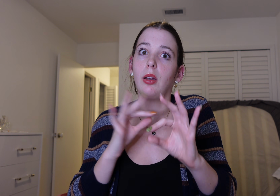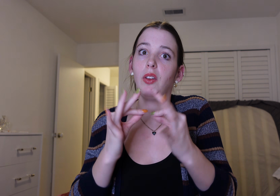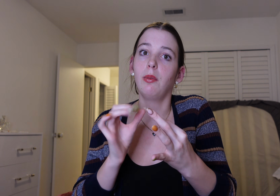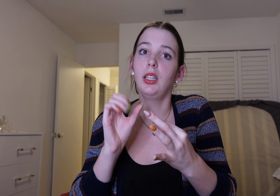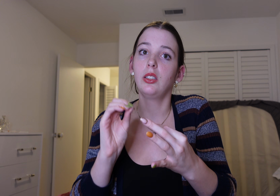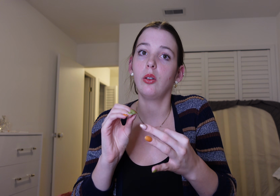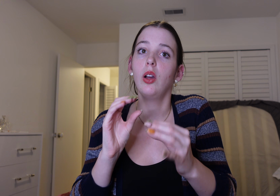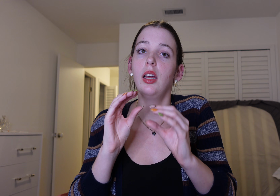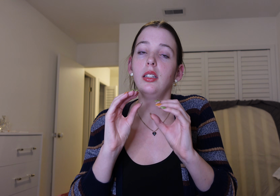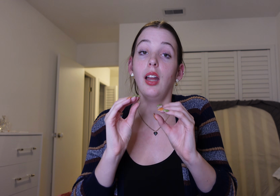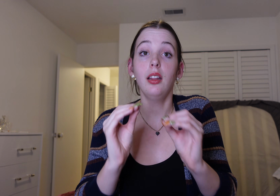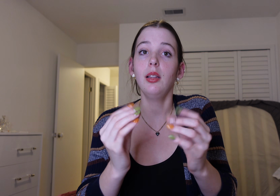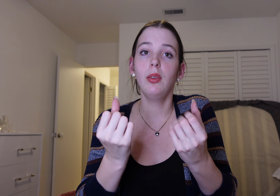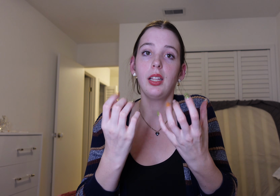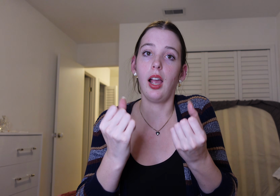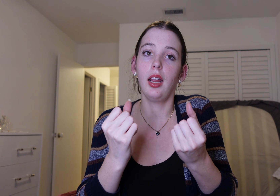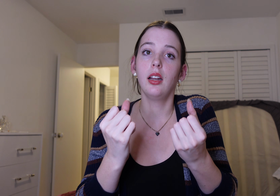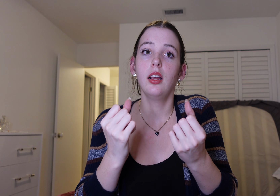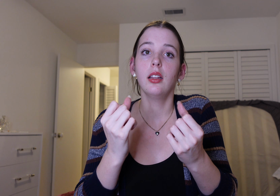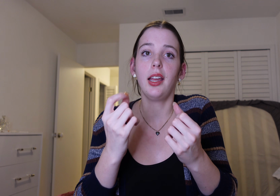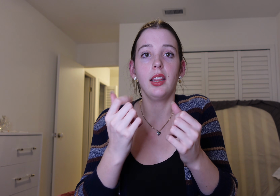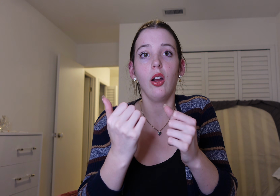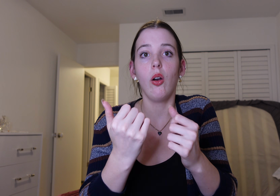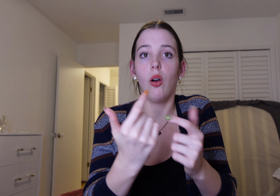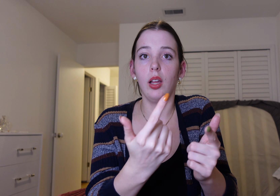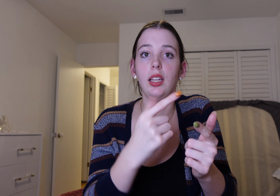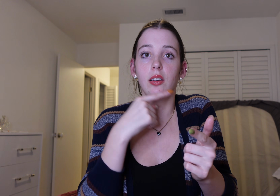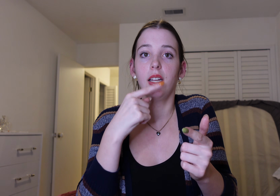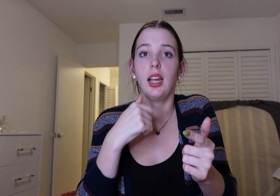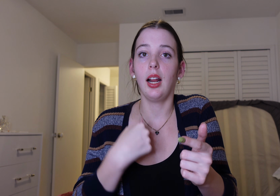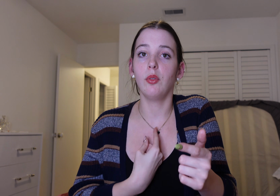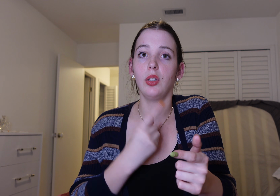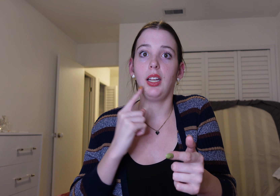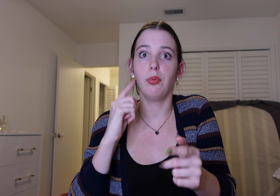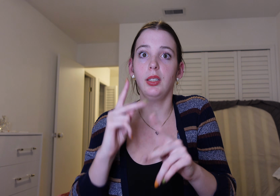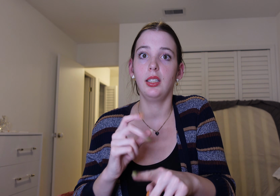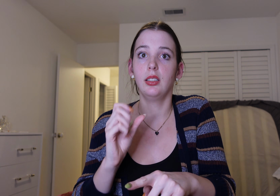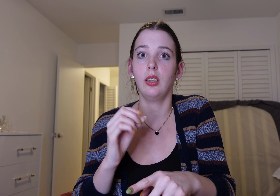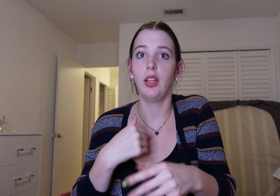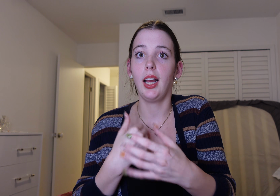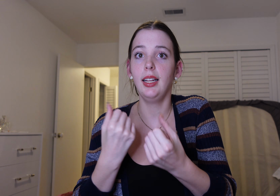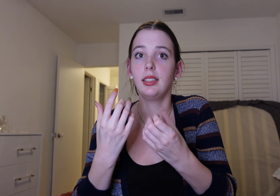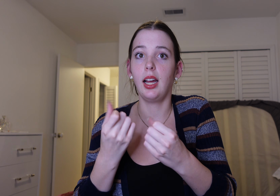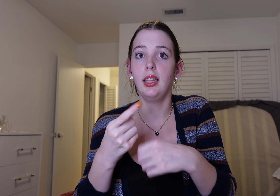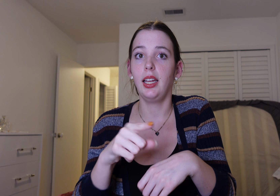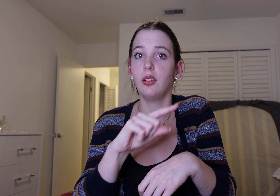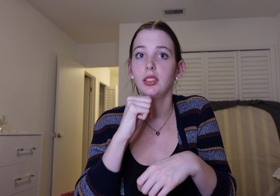in my family, so none of them sign like, they're all hearing, and I'm the only Deaf person, so like, I sign, they don't sign